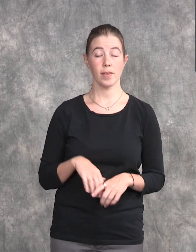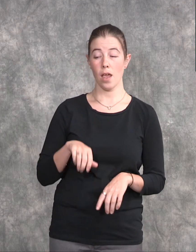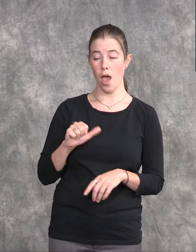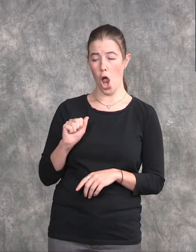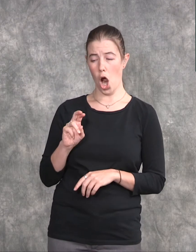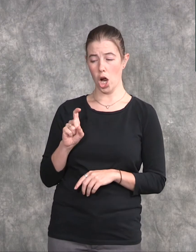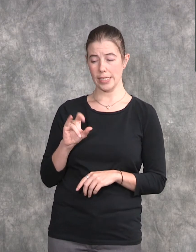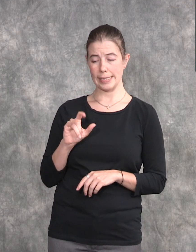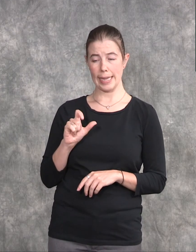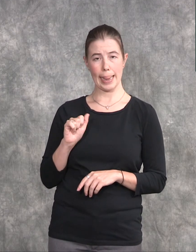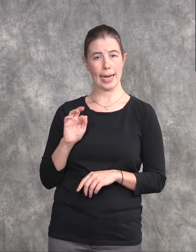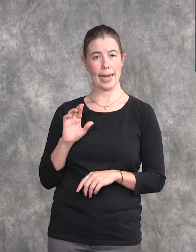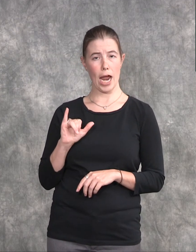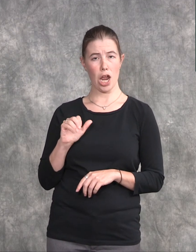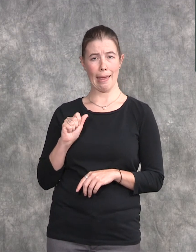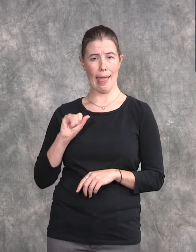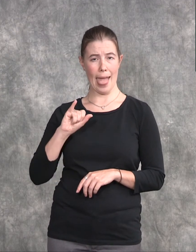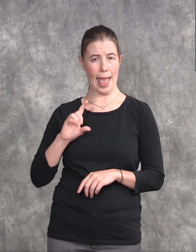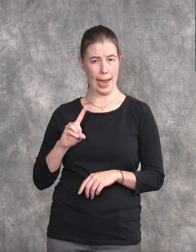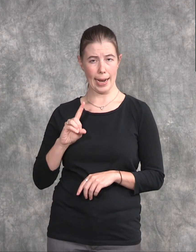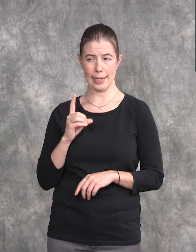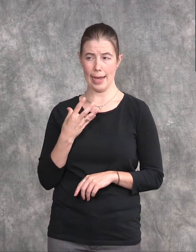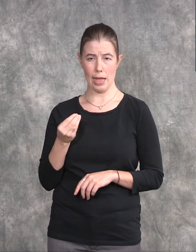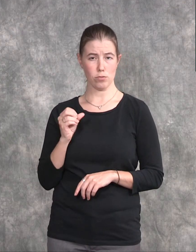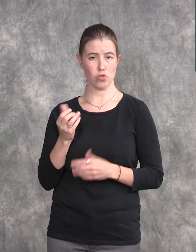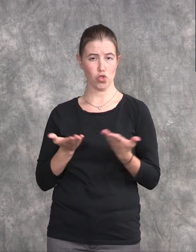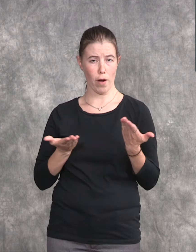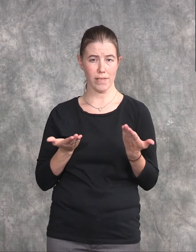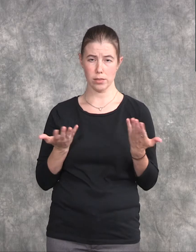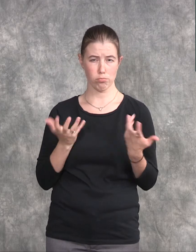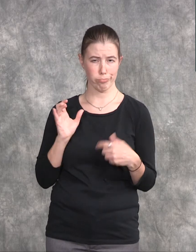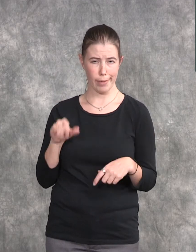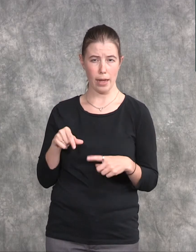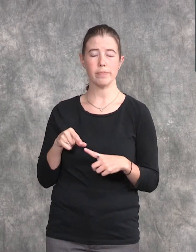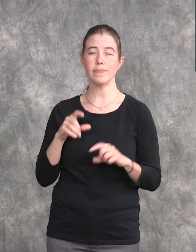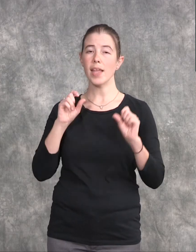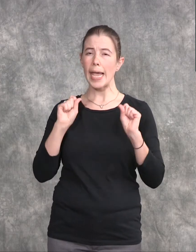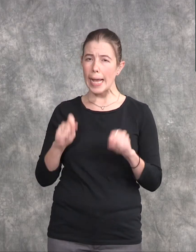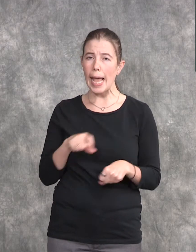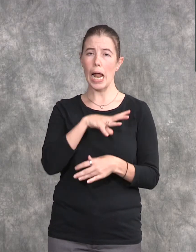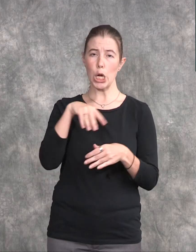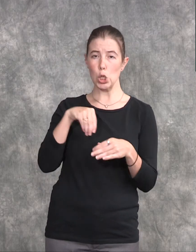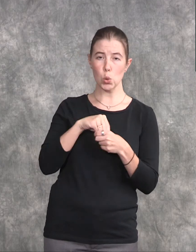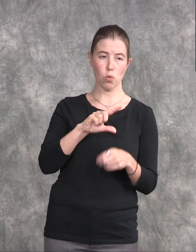Auxiliary aids and services can include a qualified sign